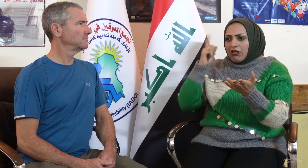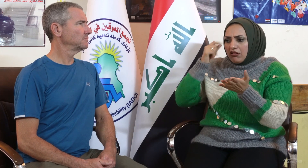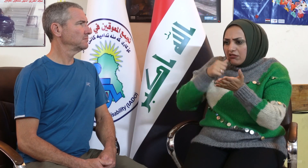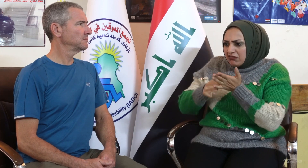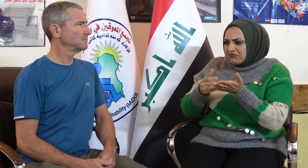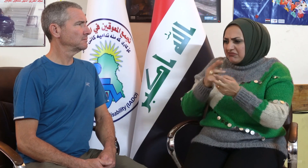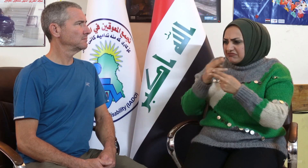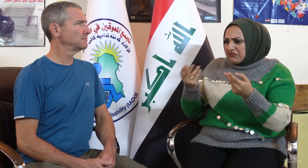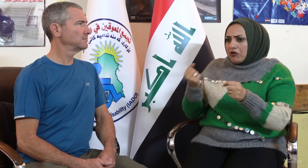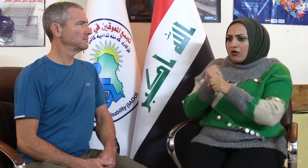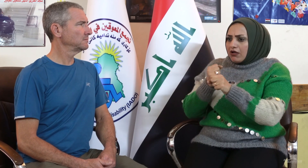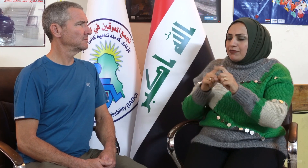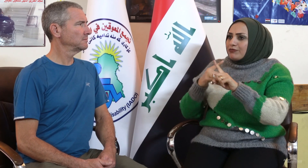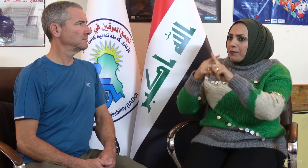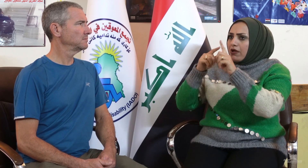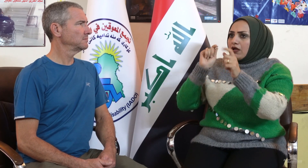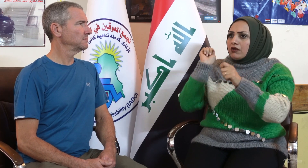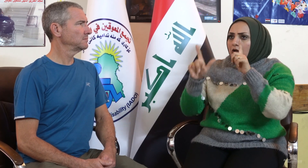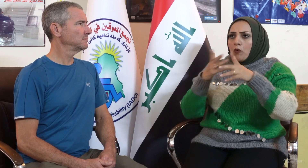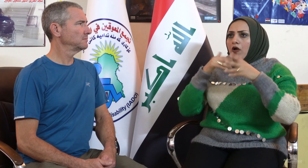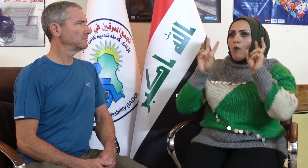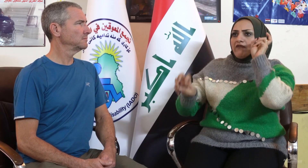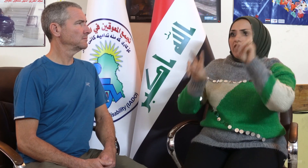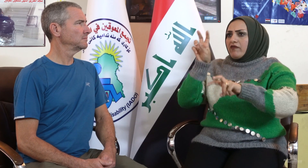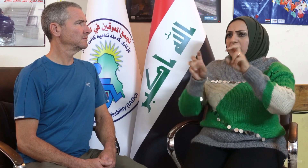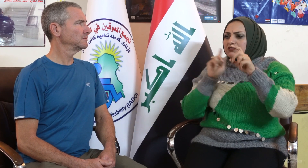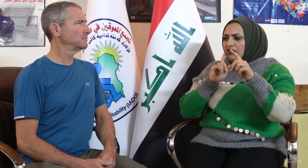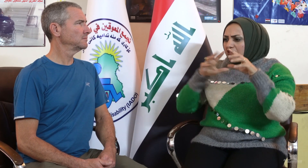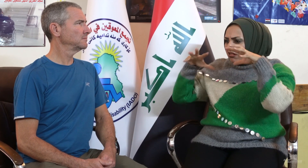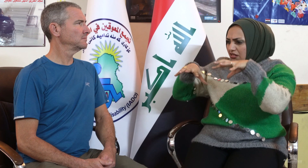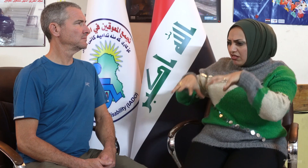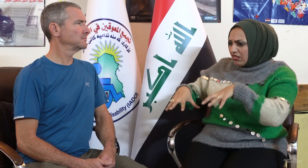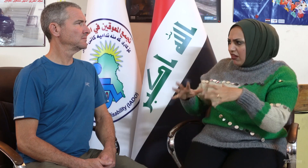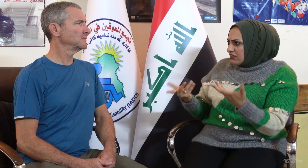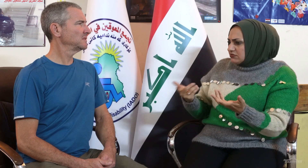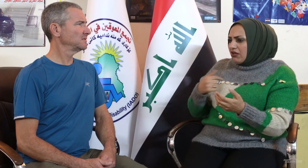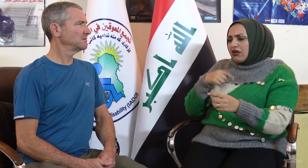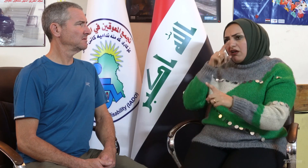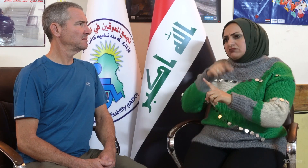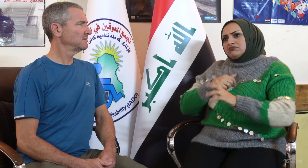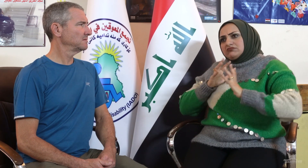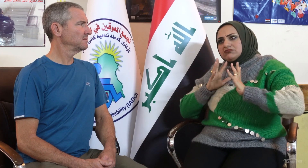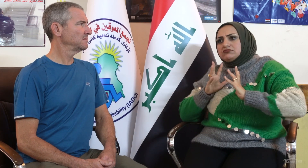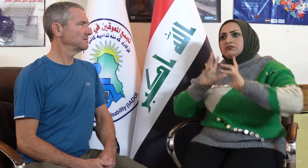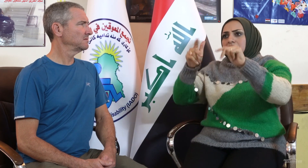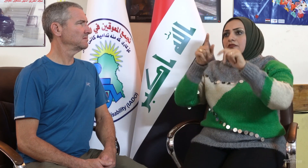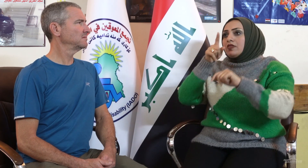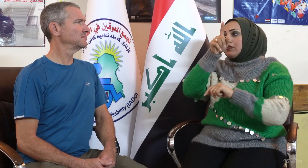letters from Deaf people, and so much more.